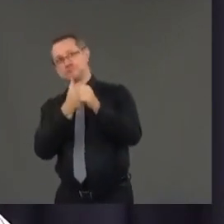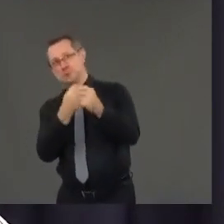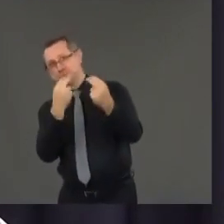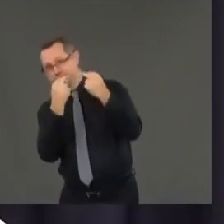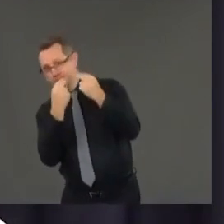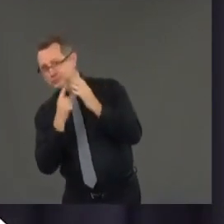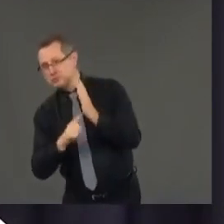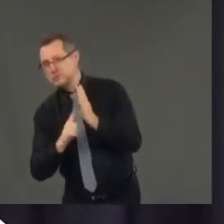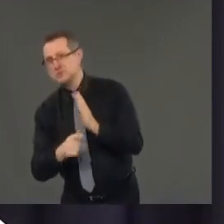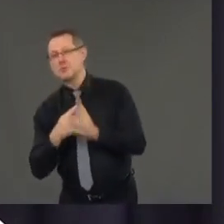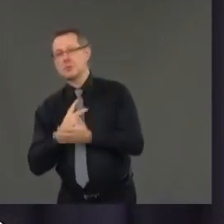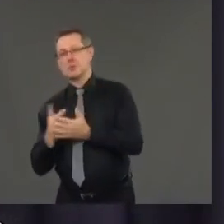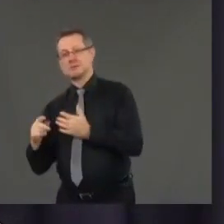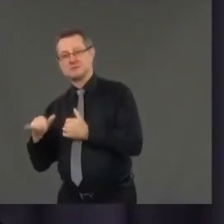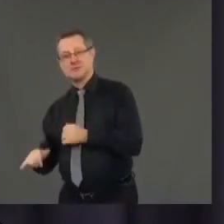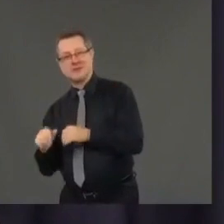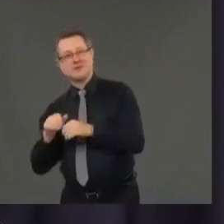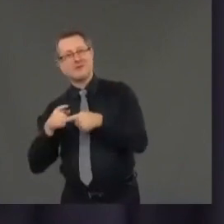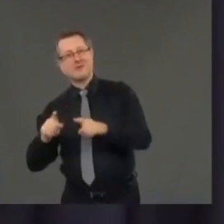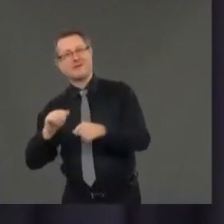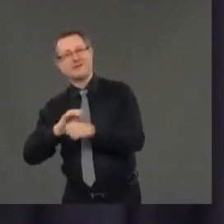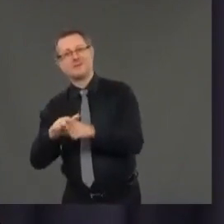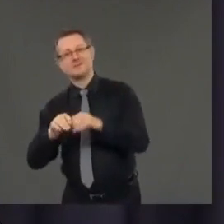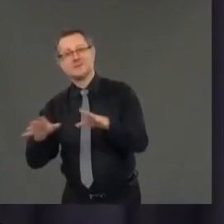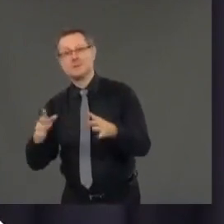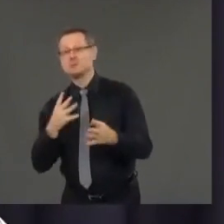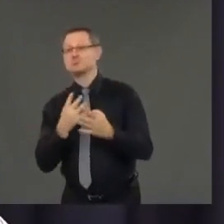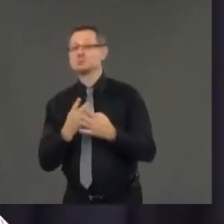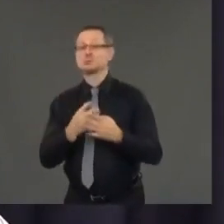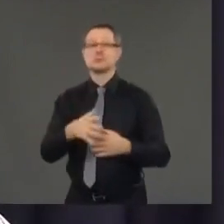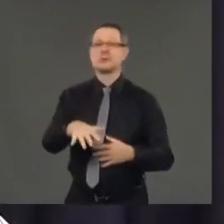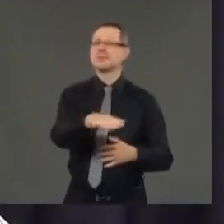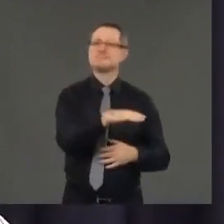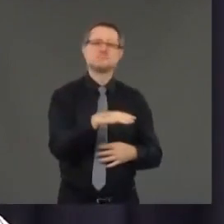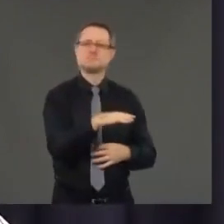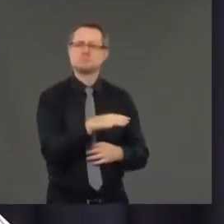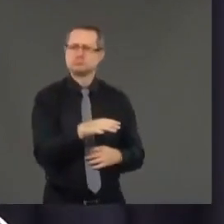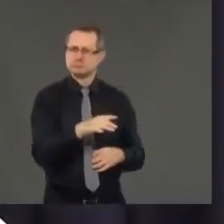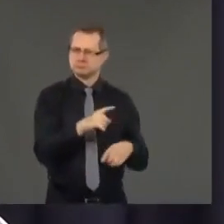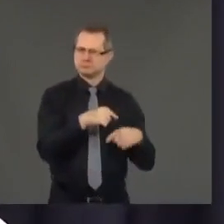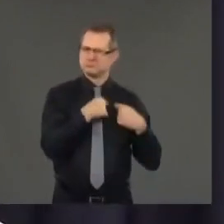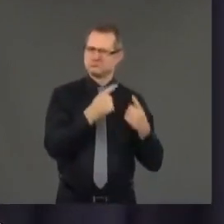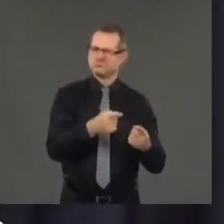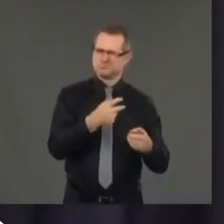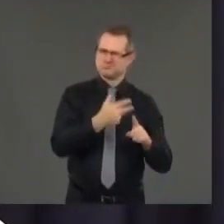CORONAVIRUS TEST. YOU WERE EITHER HOSPITALIZED IF NECESSARY.